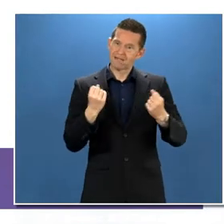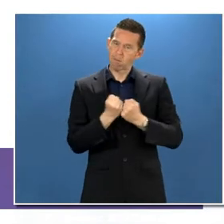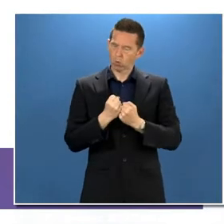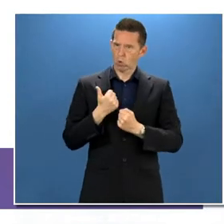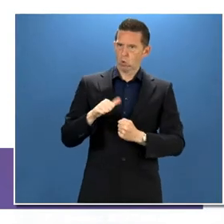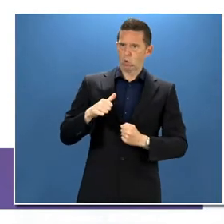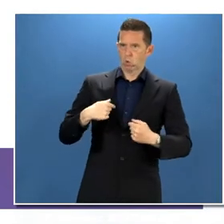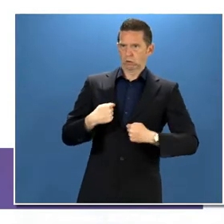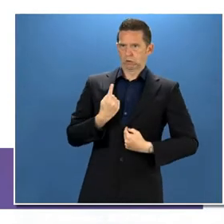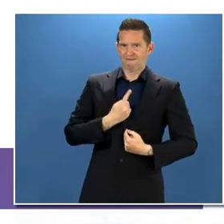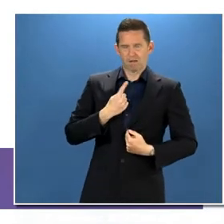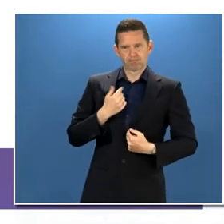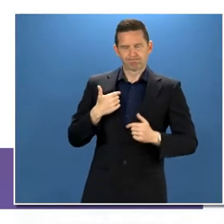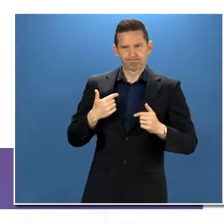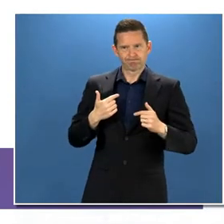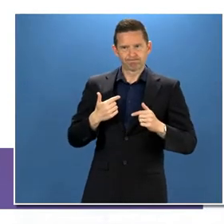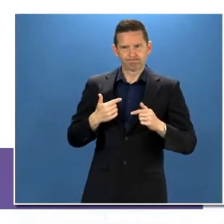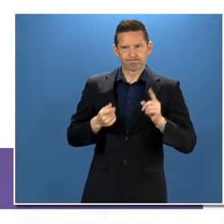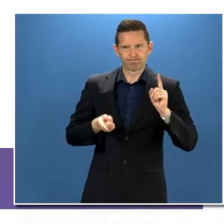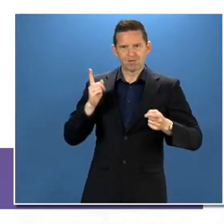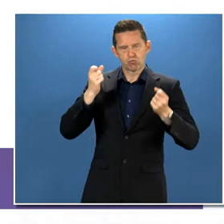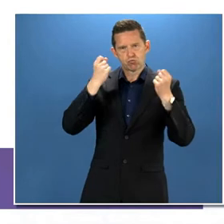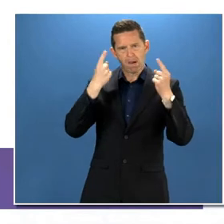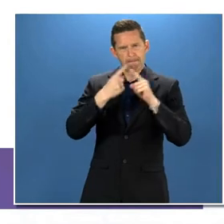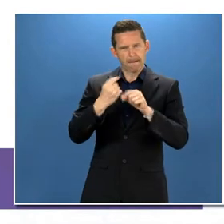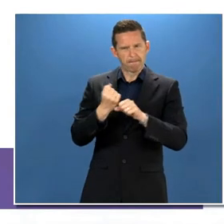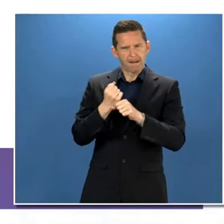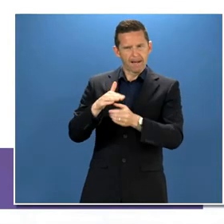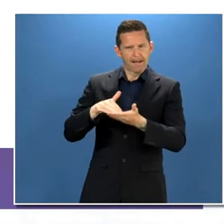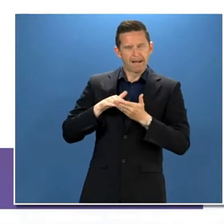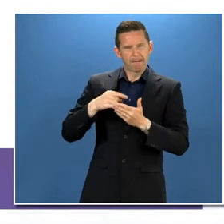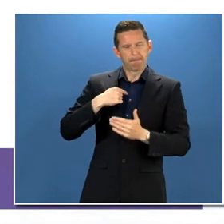made me understand and appreciate the importance of being a member